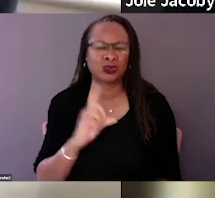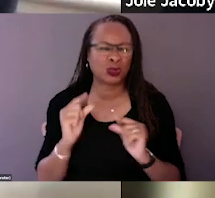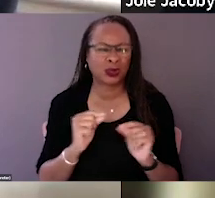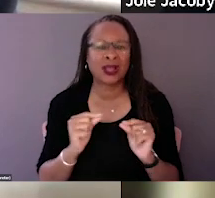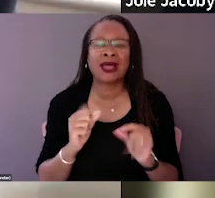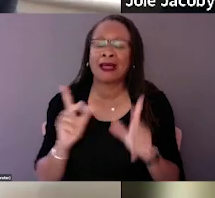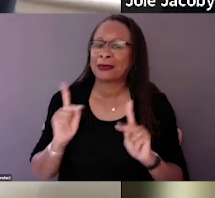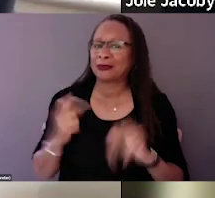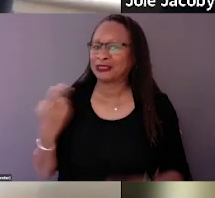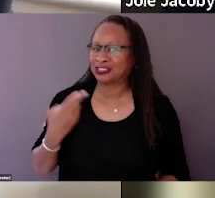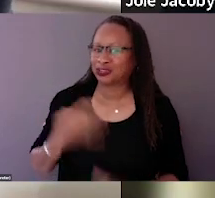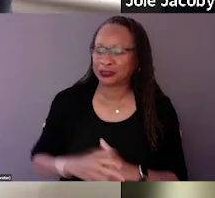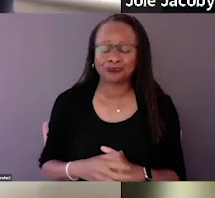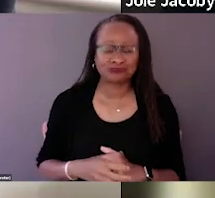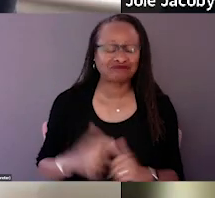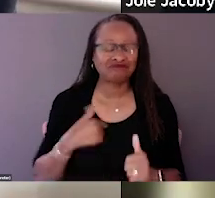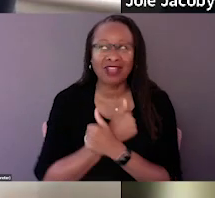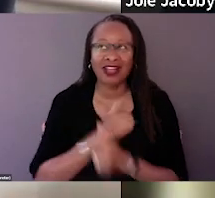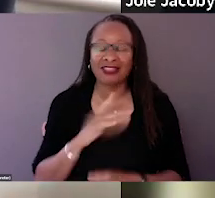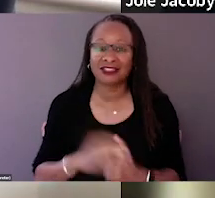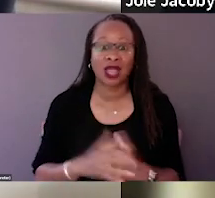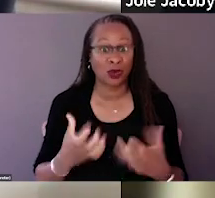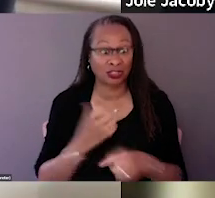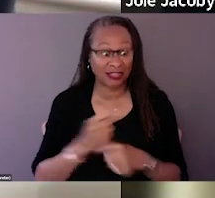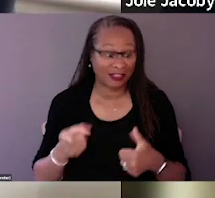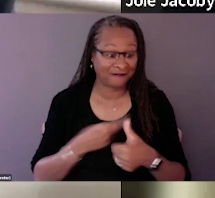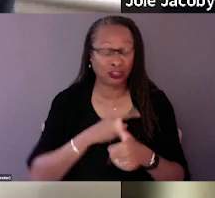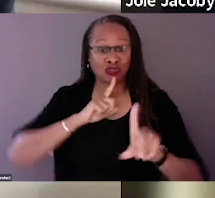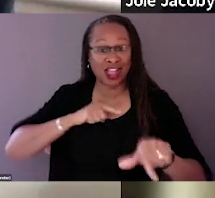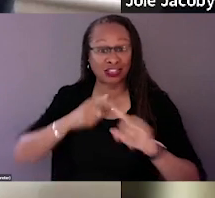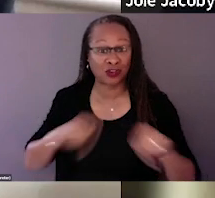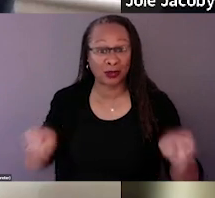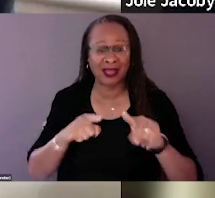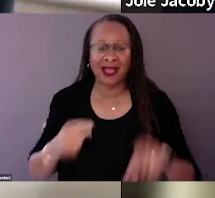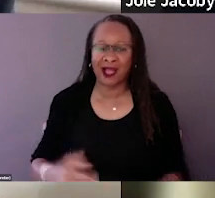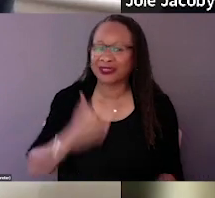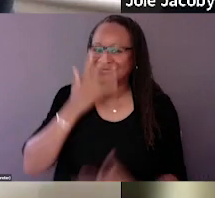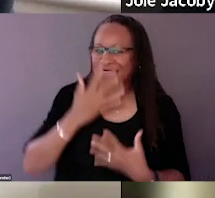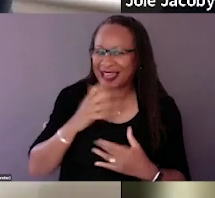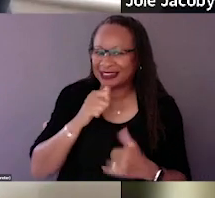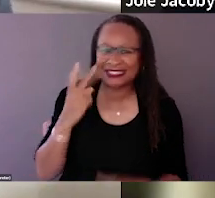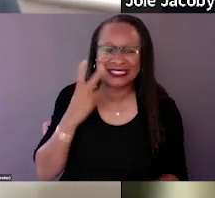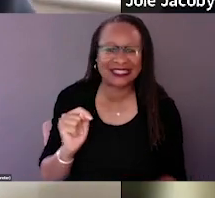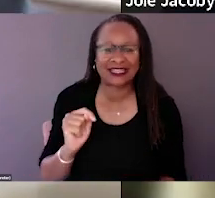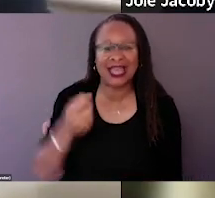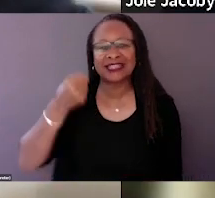I want to get that initial reaction from you. I was bummed I didn't get to see it at South by Southwest.